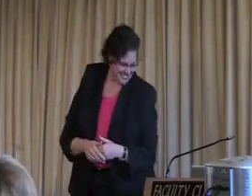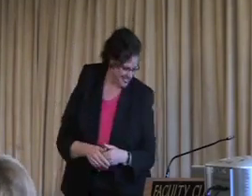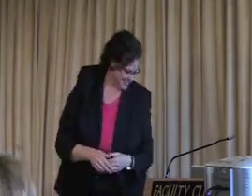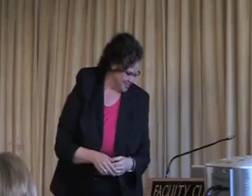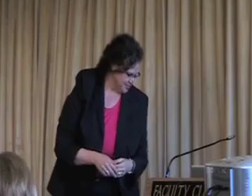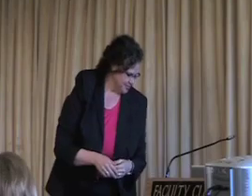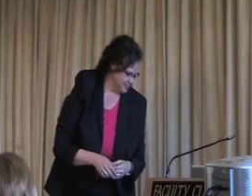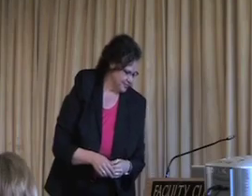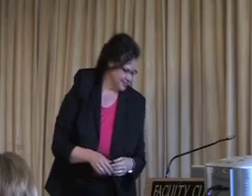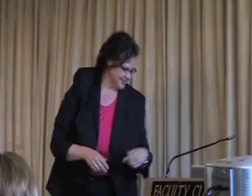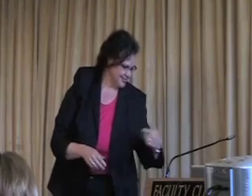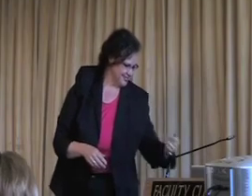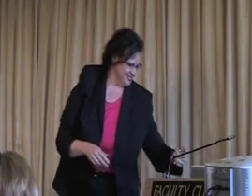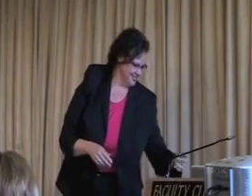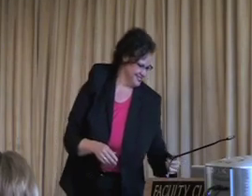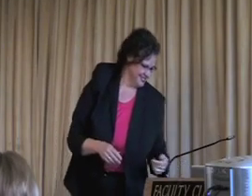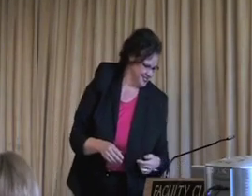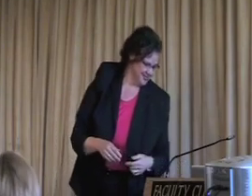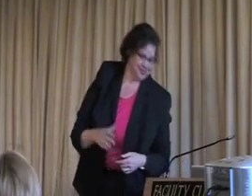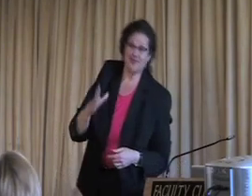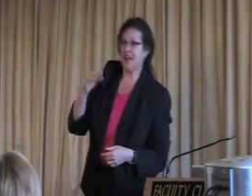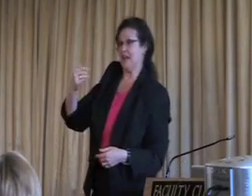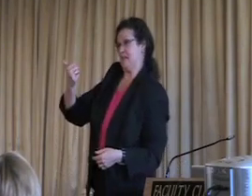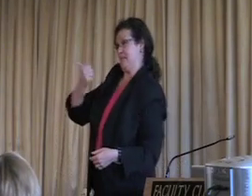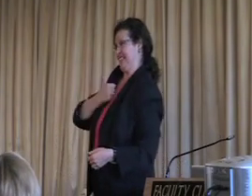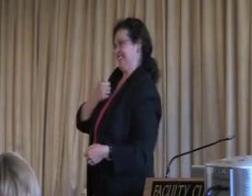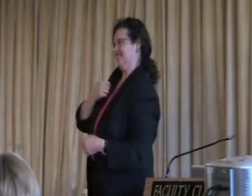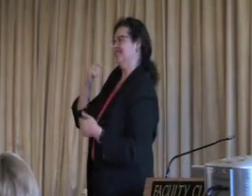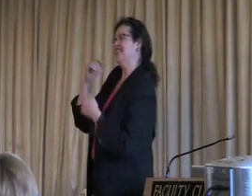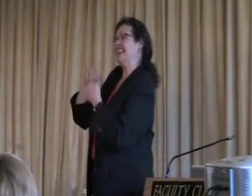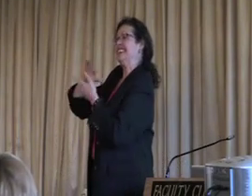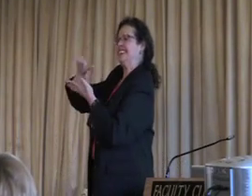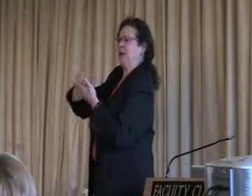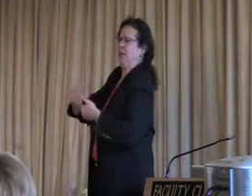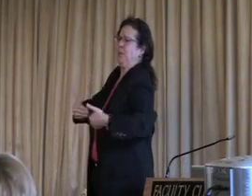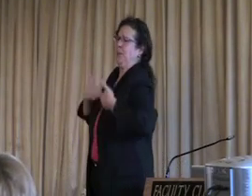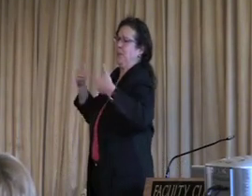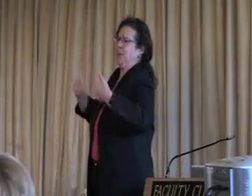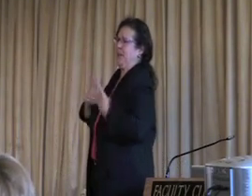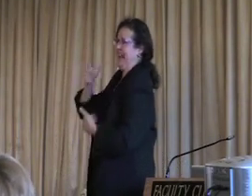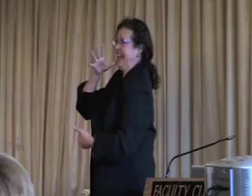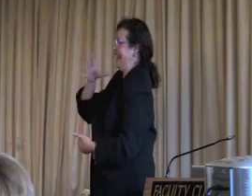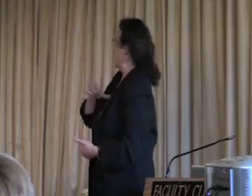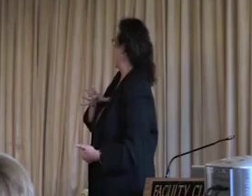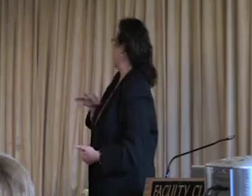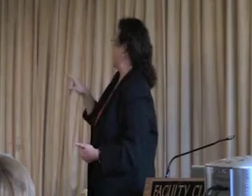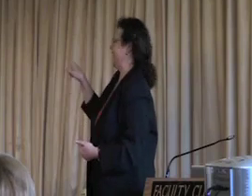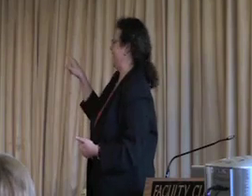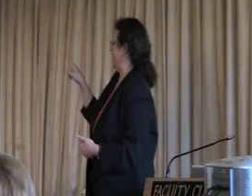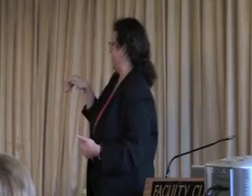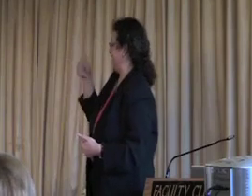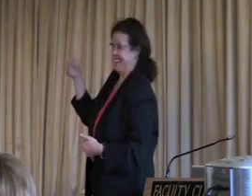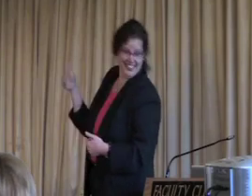that she needed. Thank you, Tanya, before going that intermediary for us. She was a